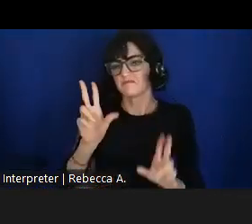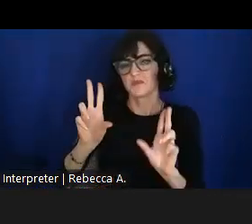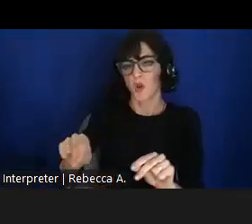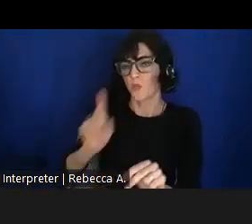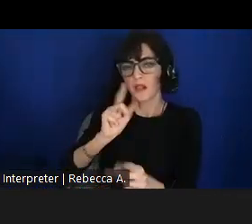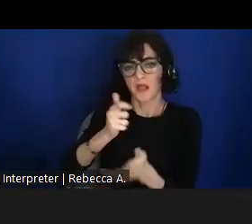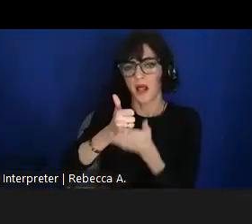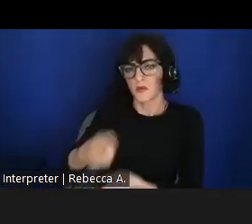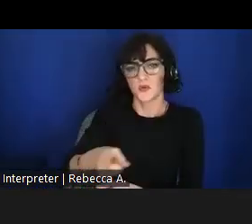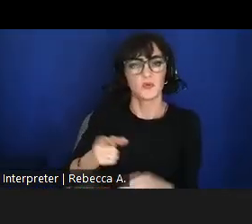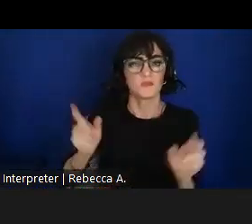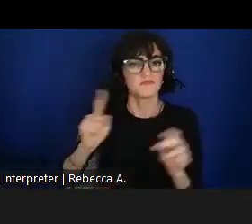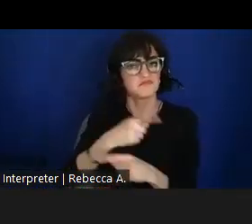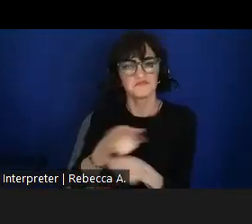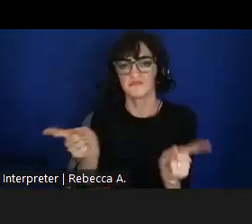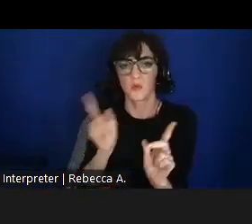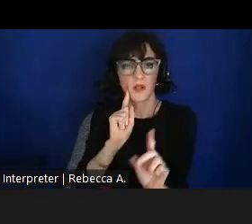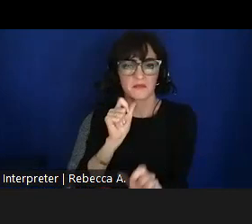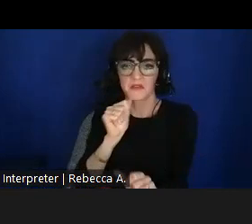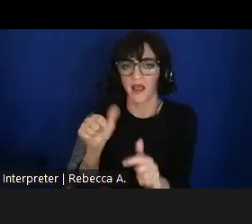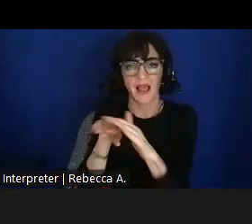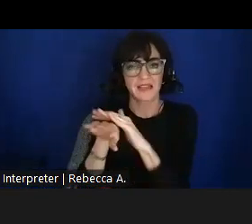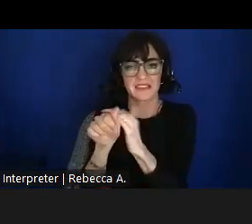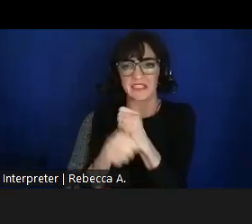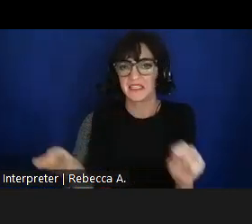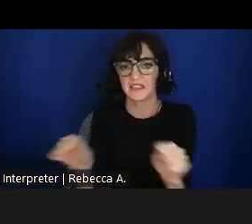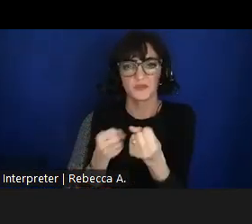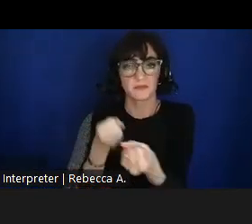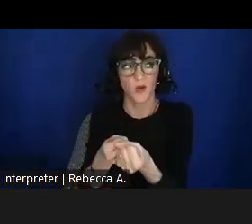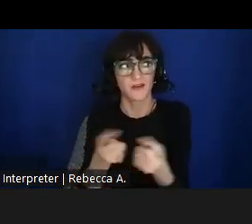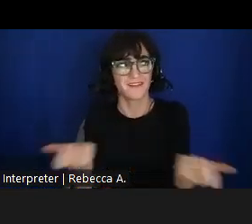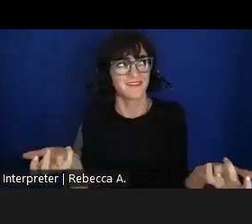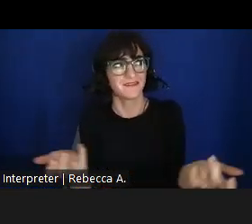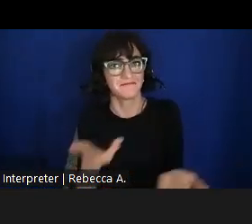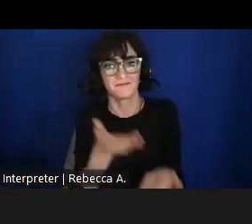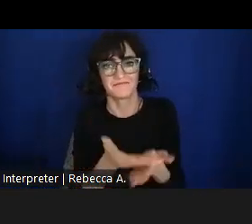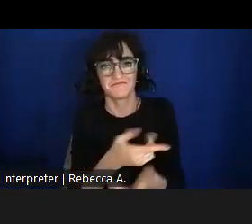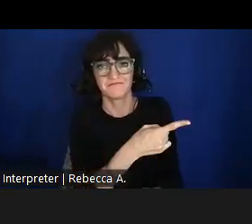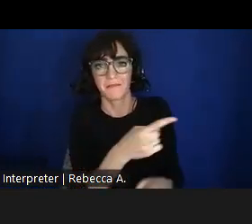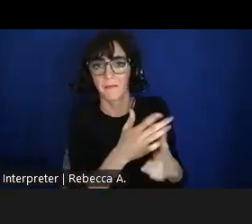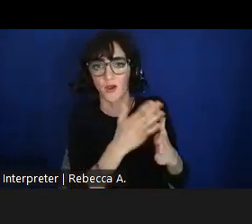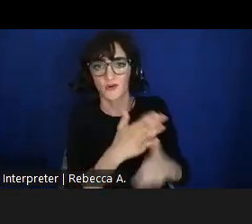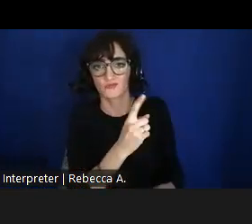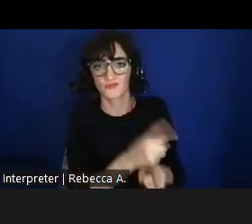providers had proved that person to be right and so we don't want any of our services to